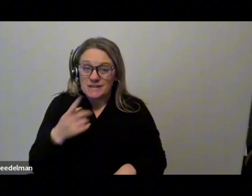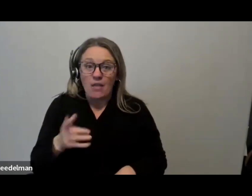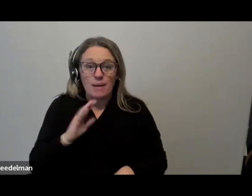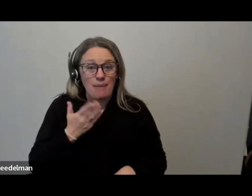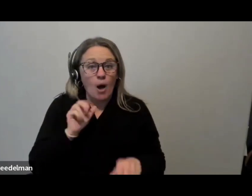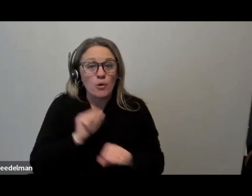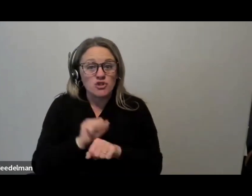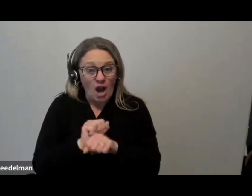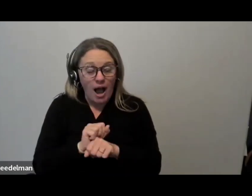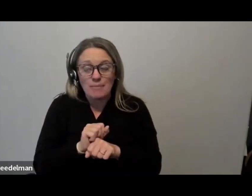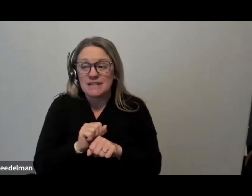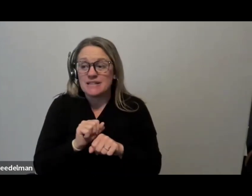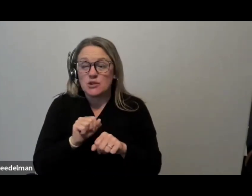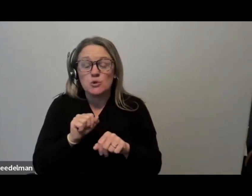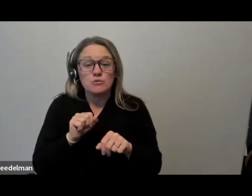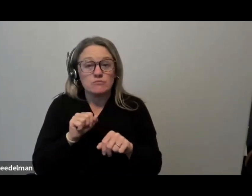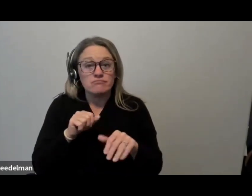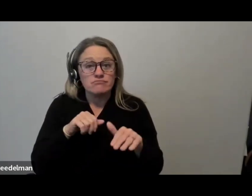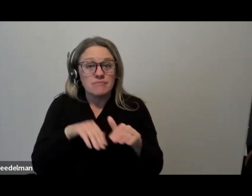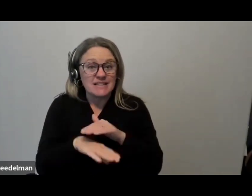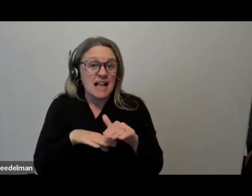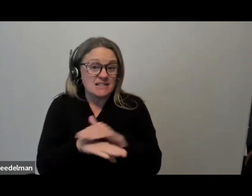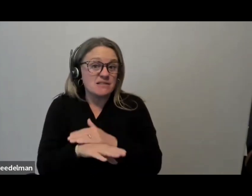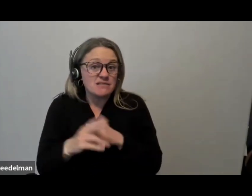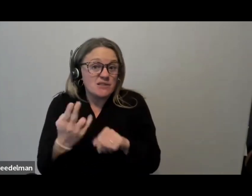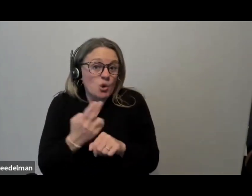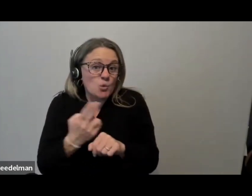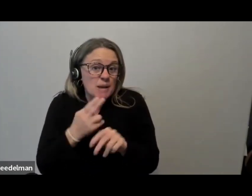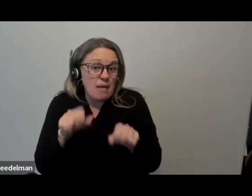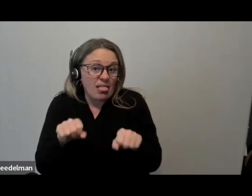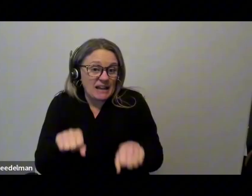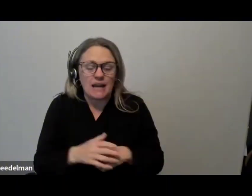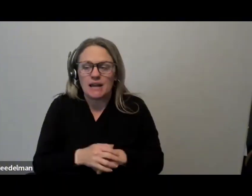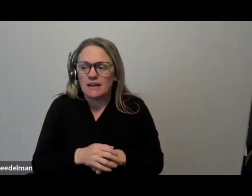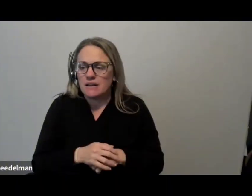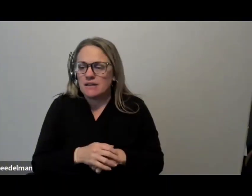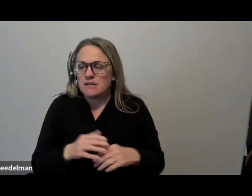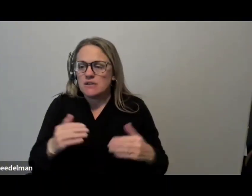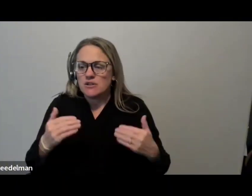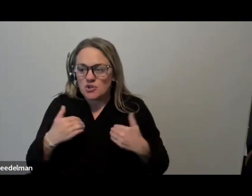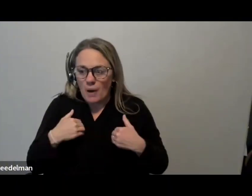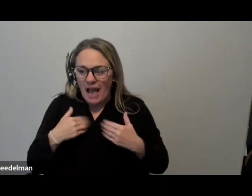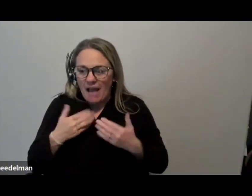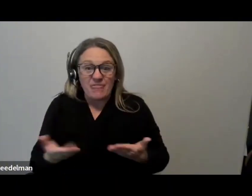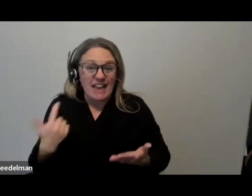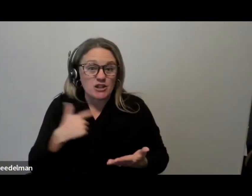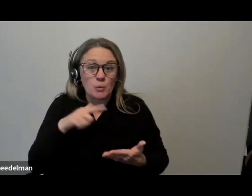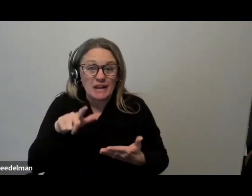And so that means we have a, a smaller subset of things that we need to work in and that both makes it more approachable